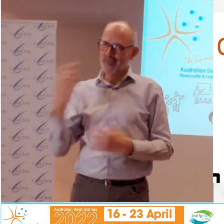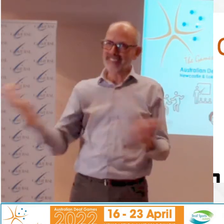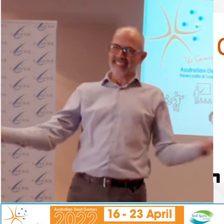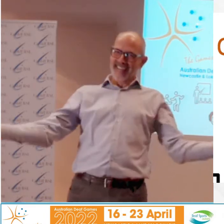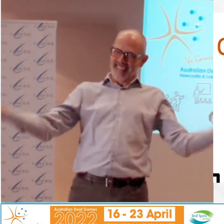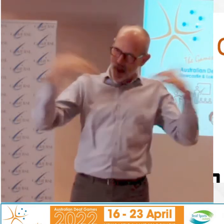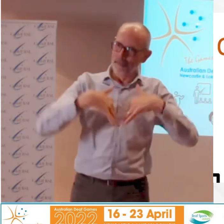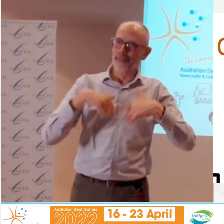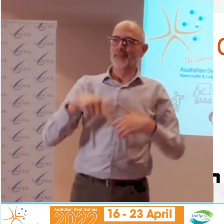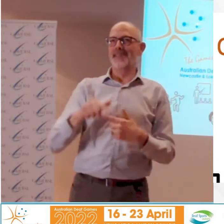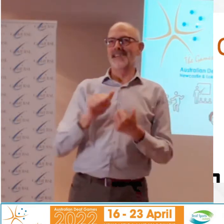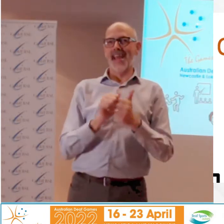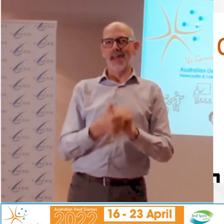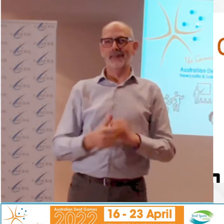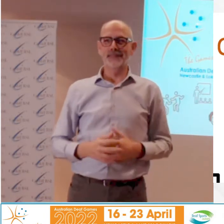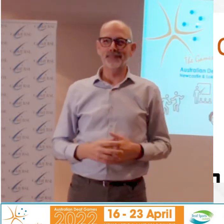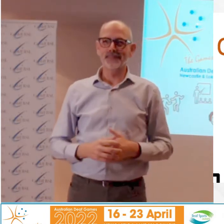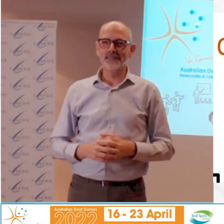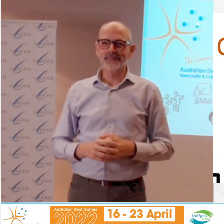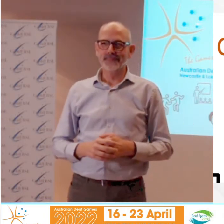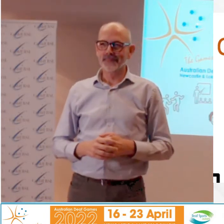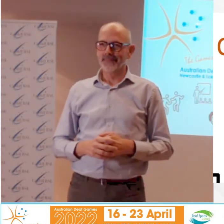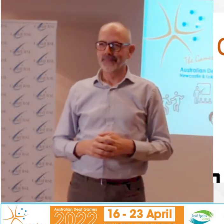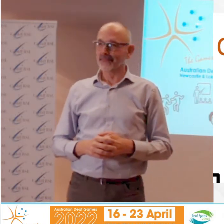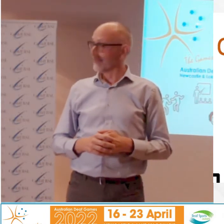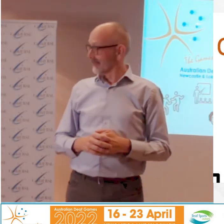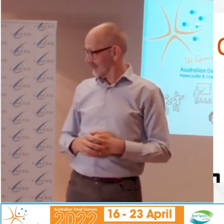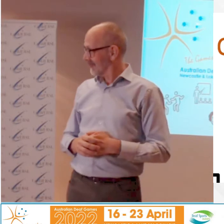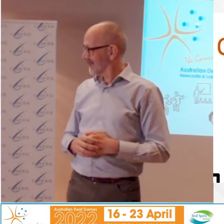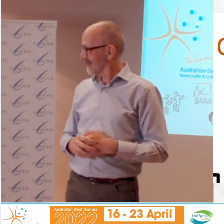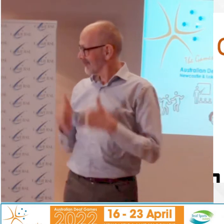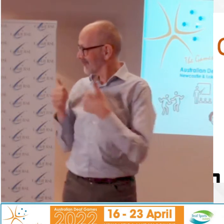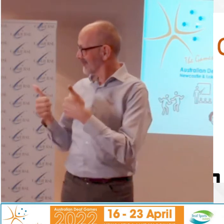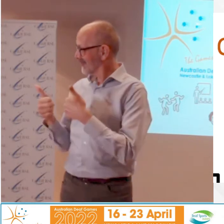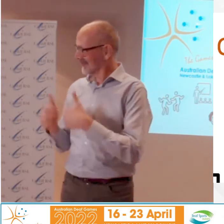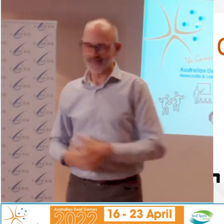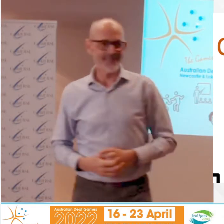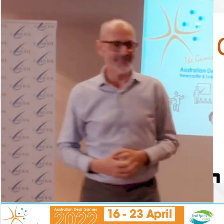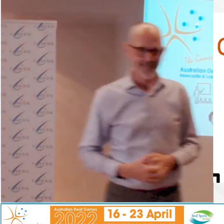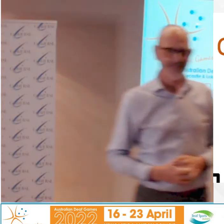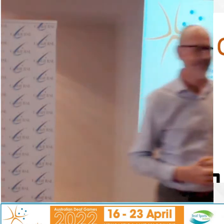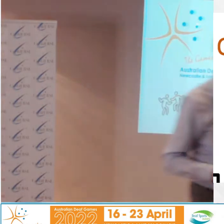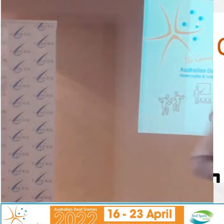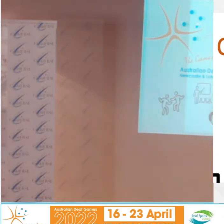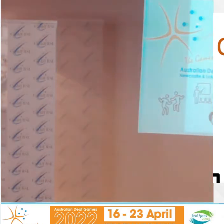in the hard yards now and get everybody here to newcastle all right that's all for me thank you